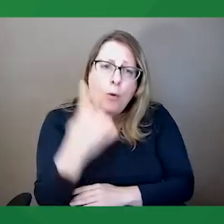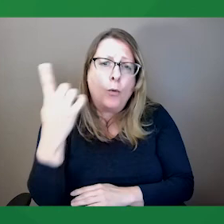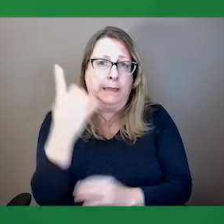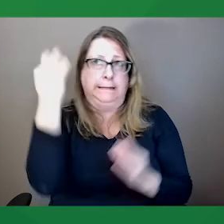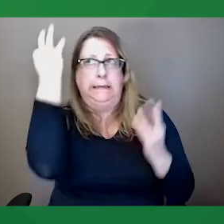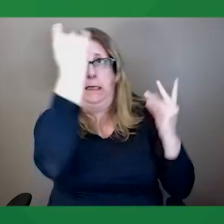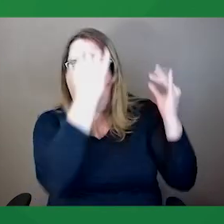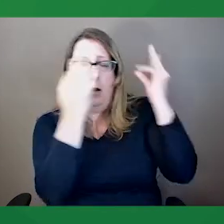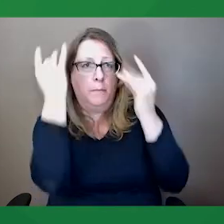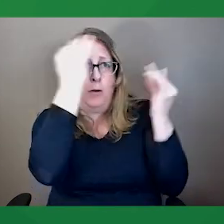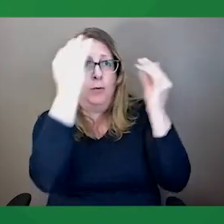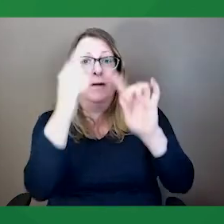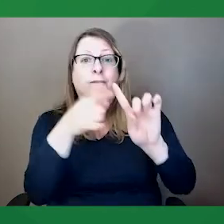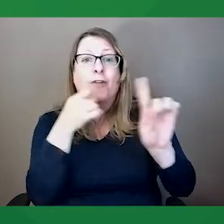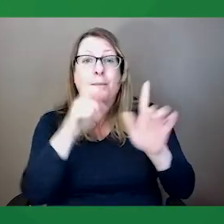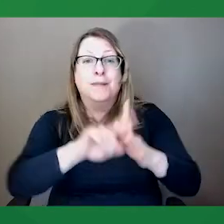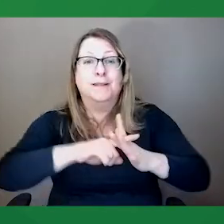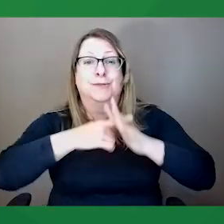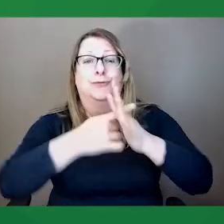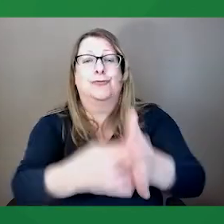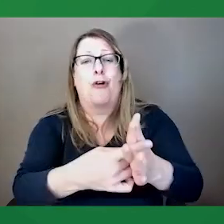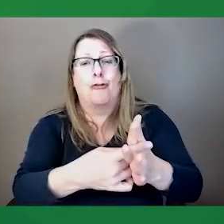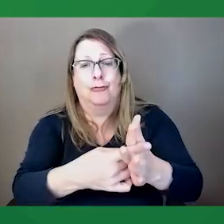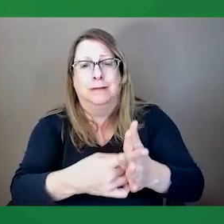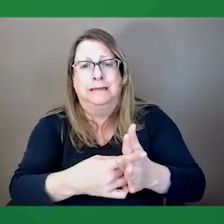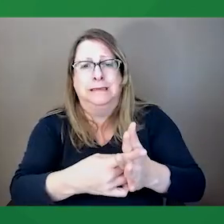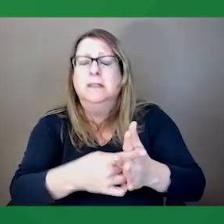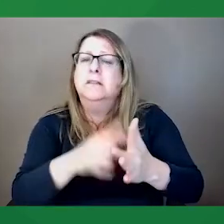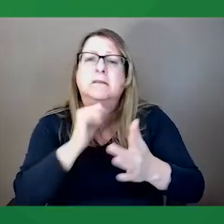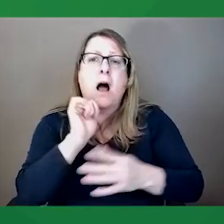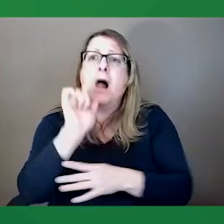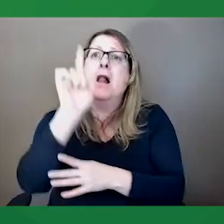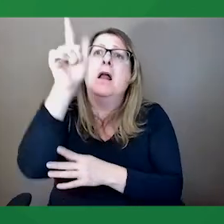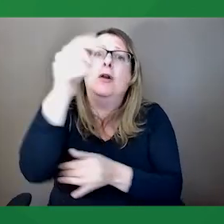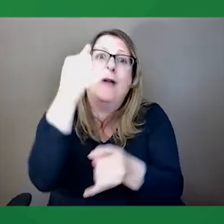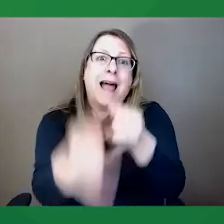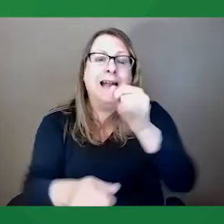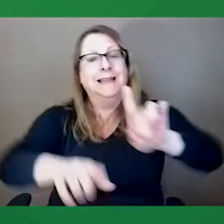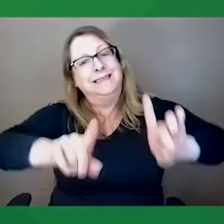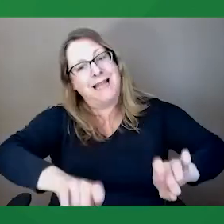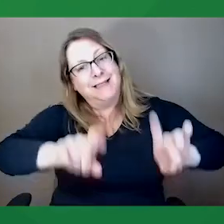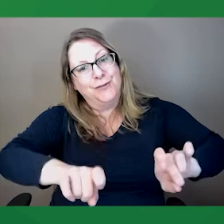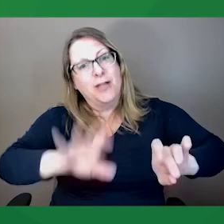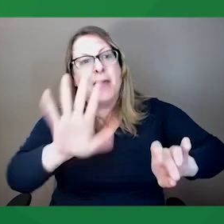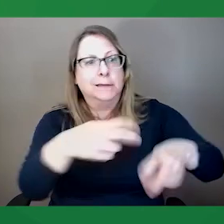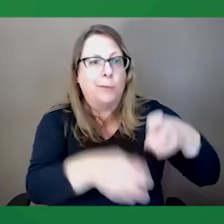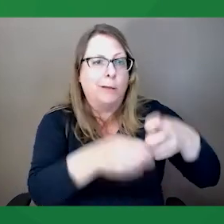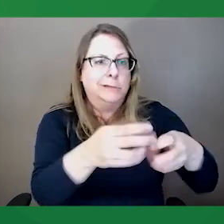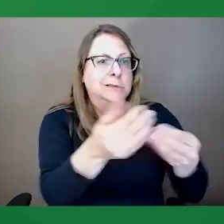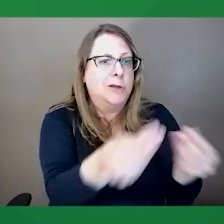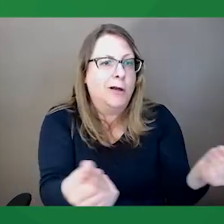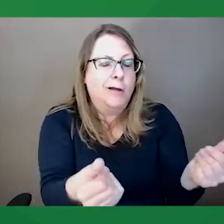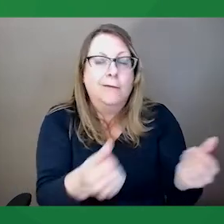So accessibility should be always considered from the beginning. It's not just tester problem,